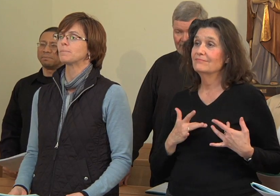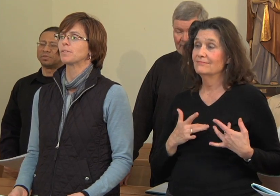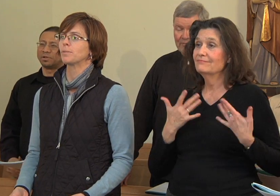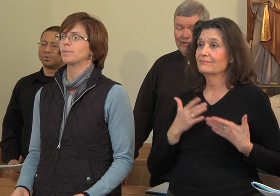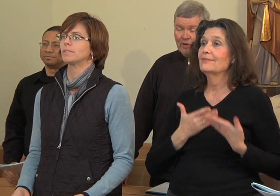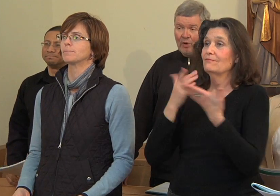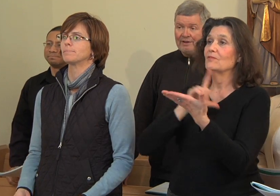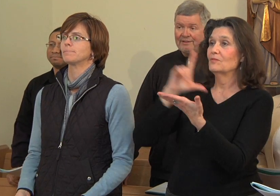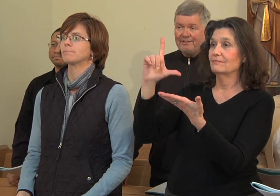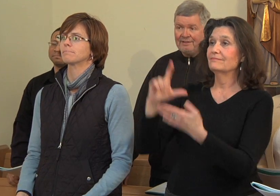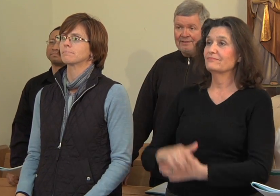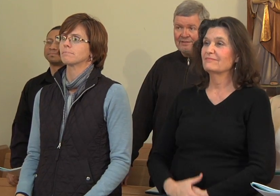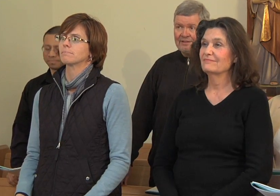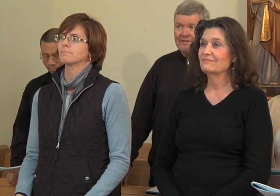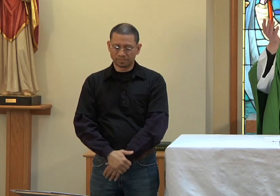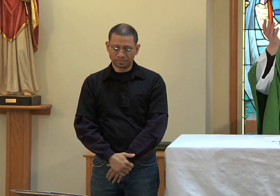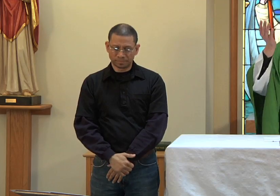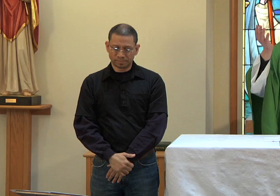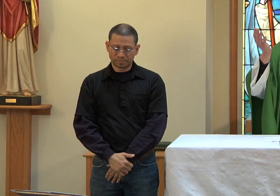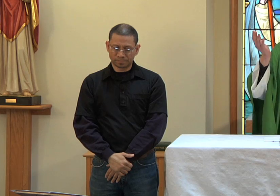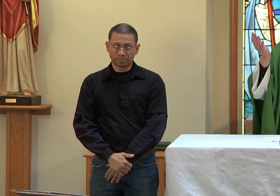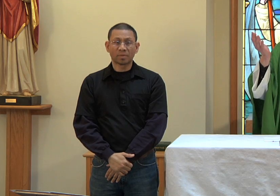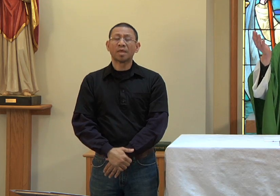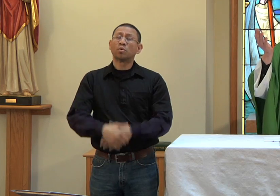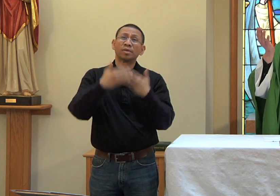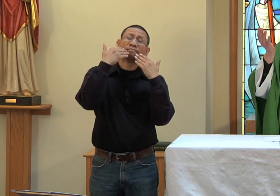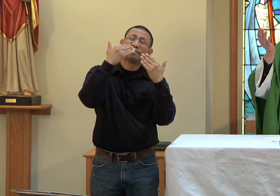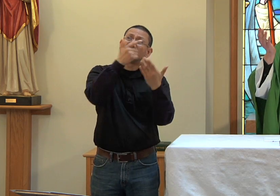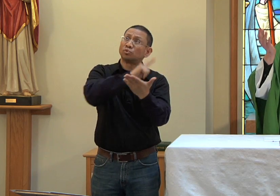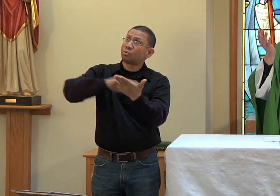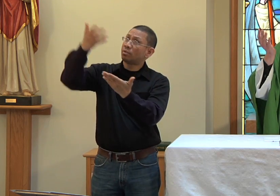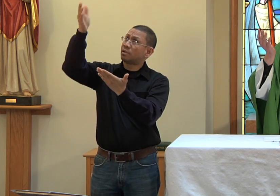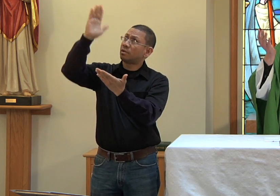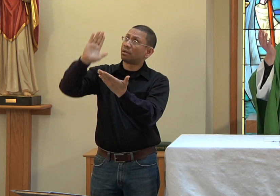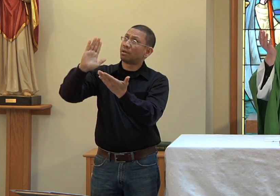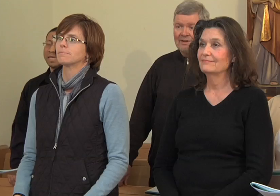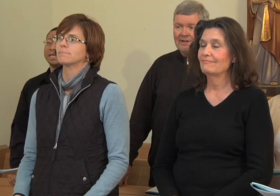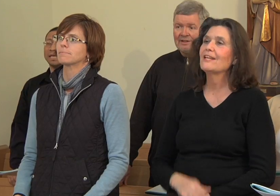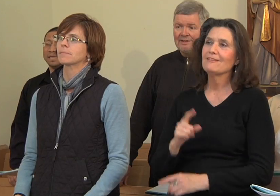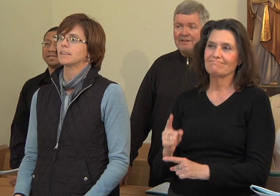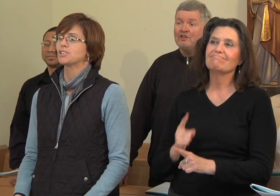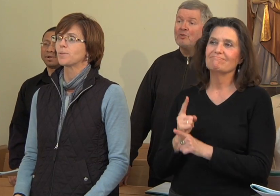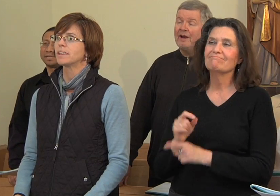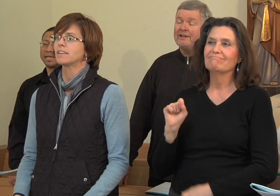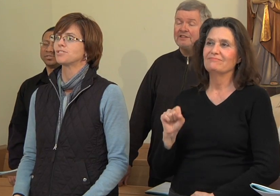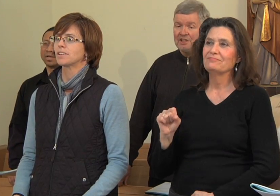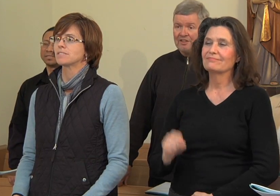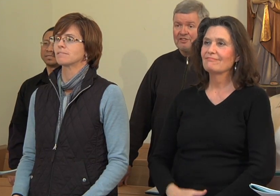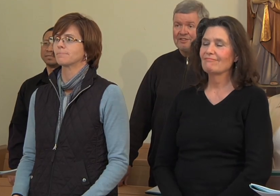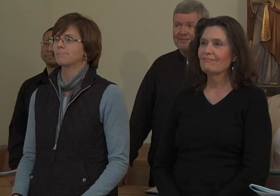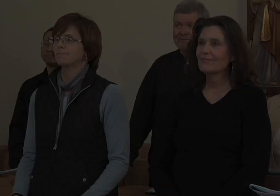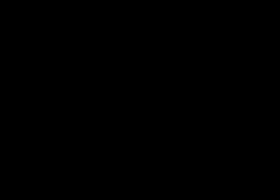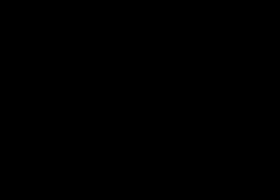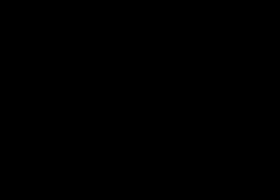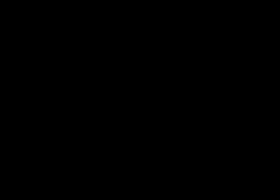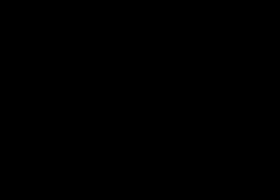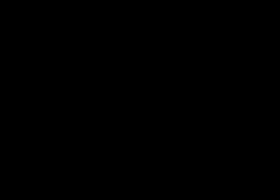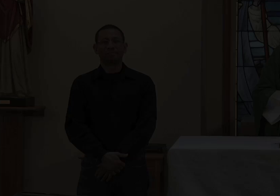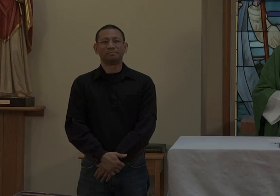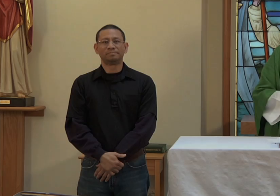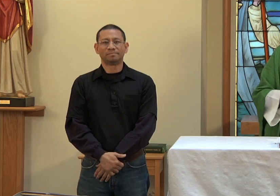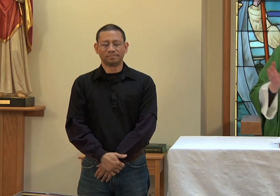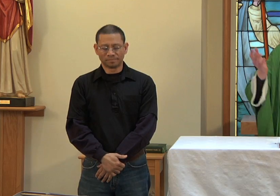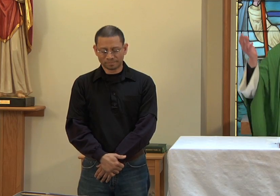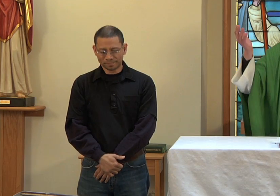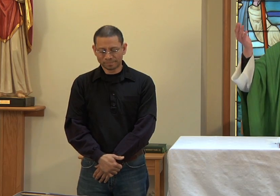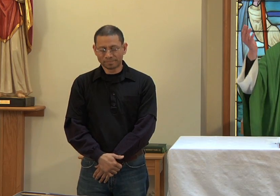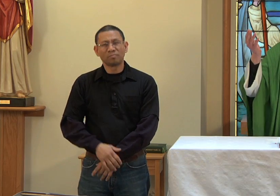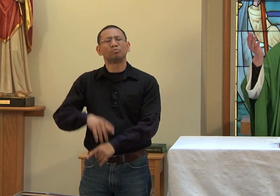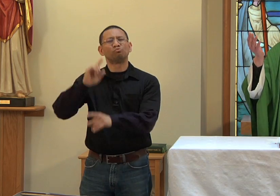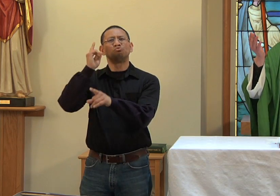Lord. Let us give thanks to the Lord our God. It is right and just. It is truly right and